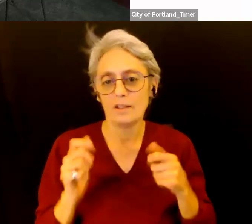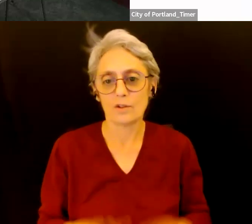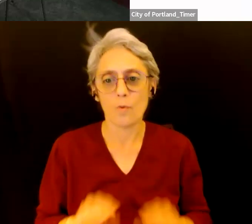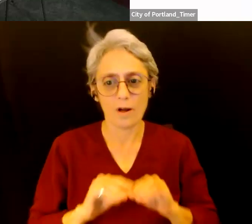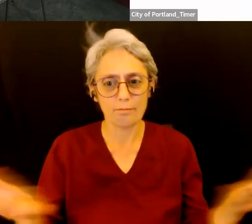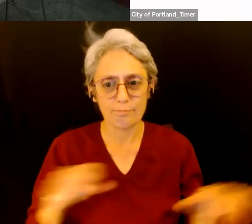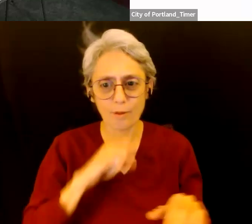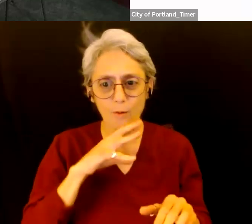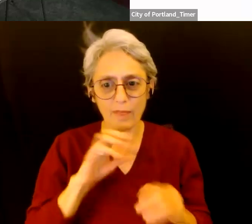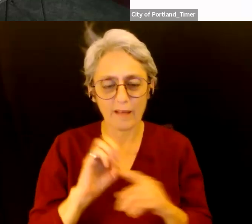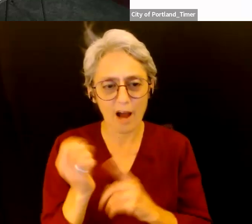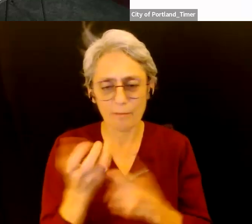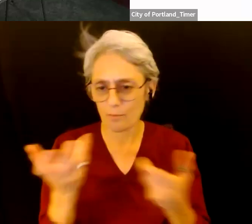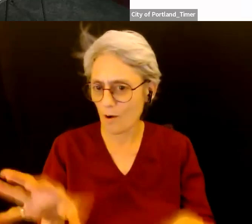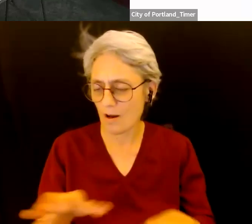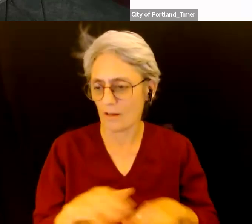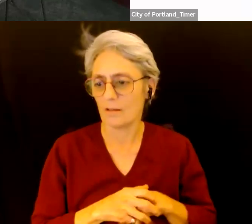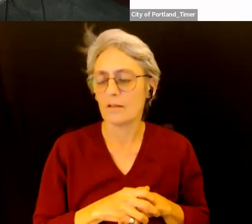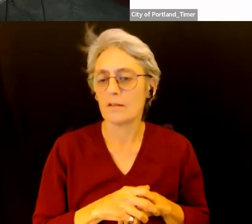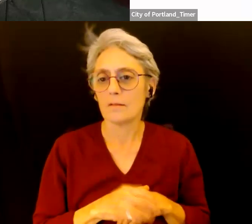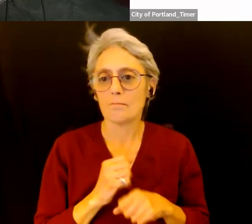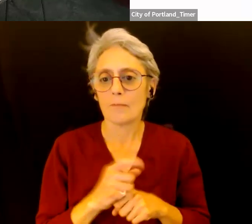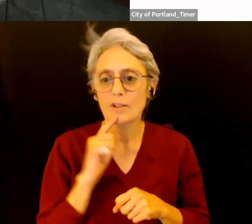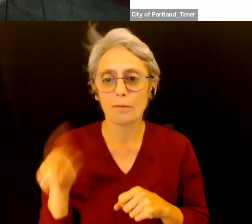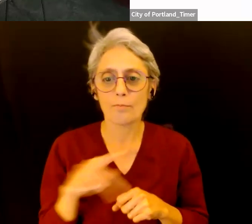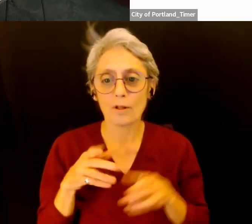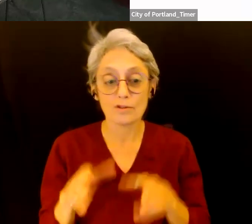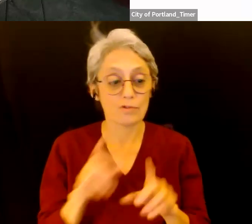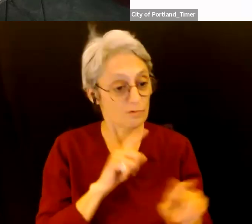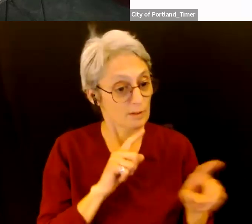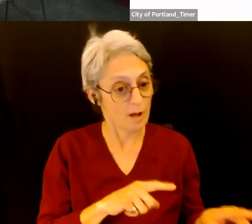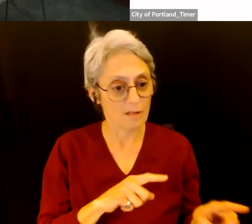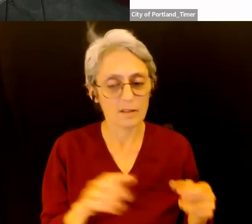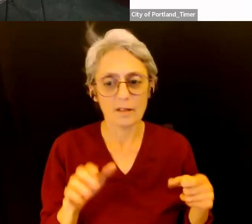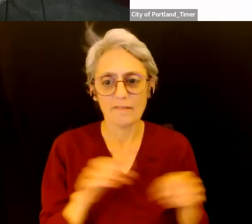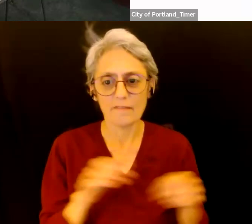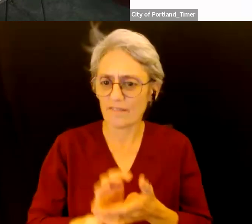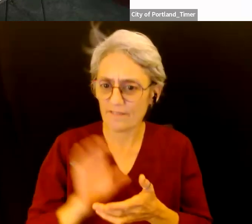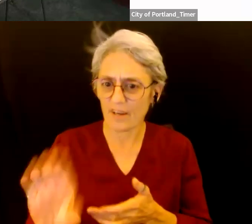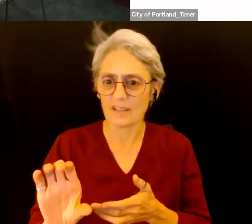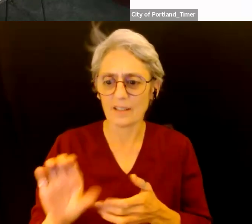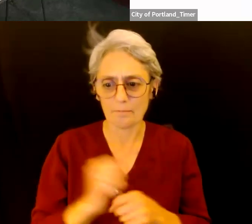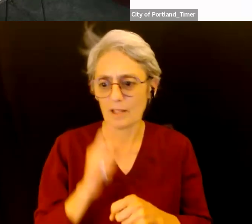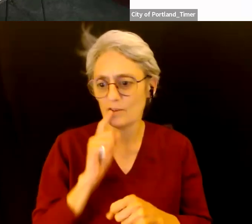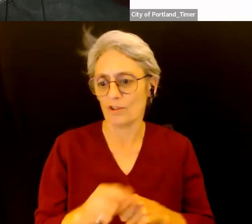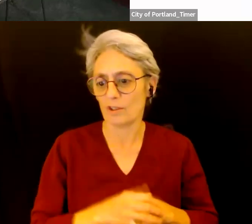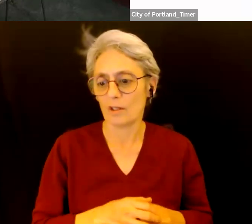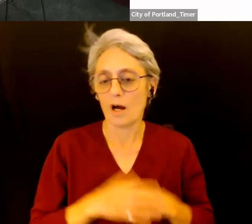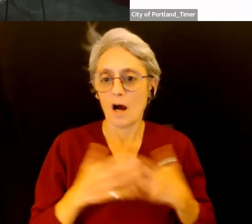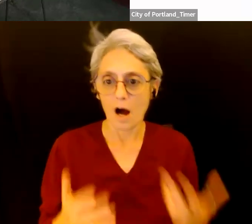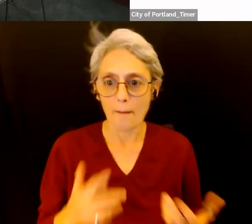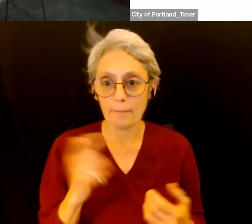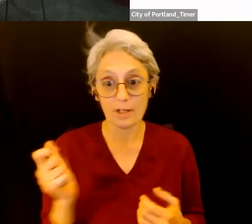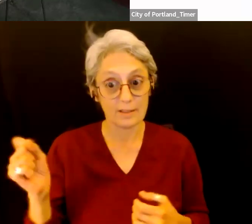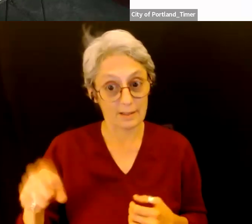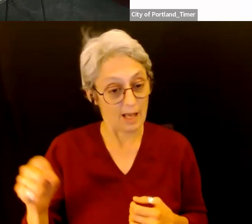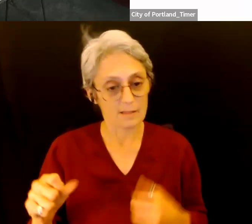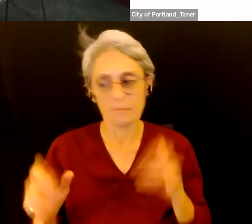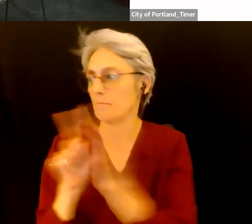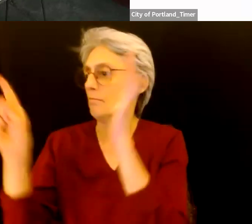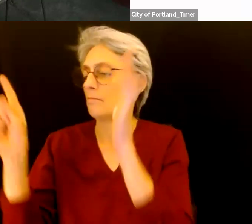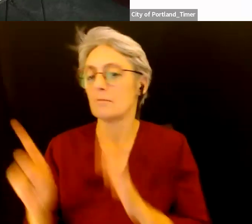We need to make sure that Portland Street Response is fully funded Because yes, we do face challenges as a city. That much is clear.